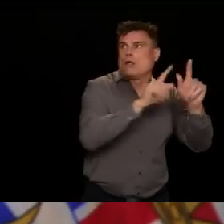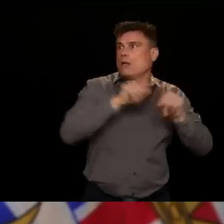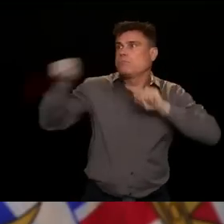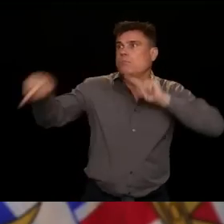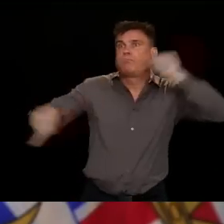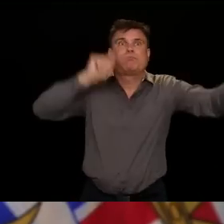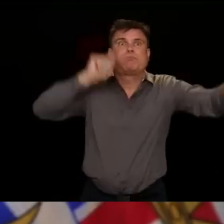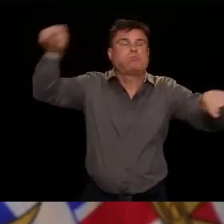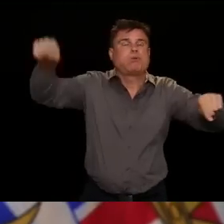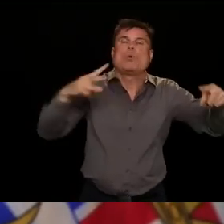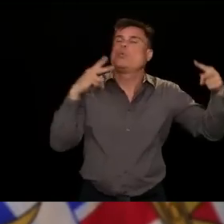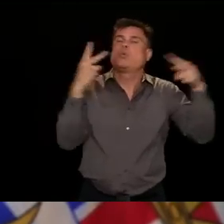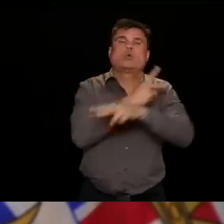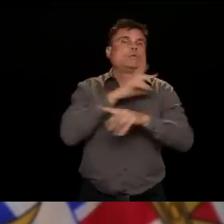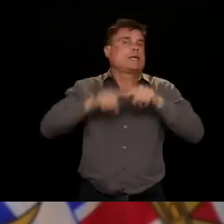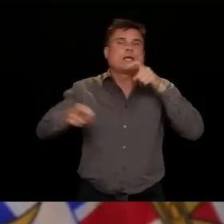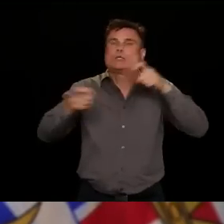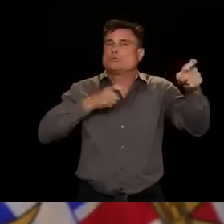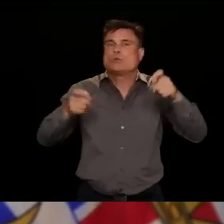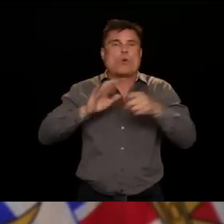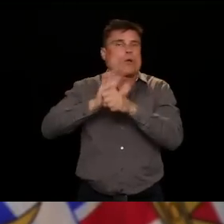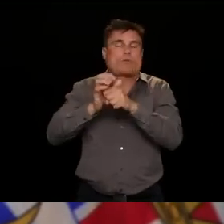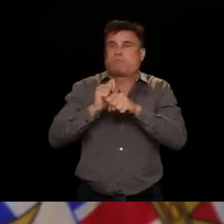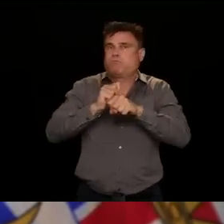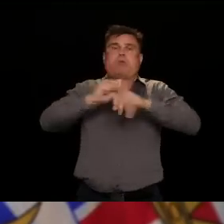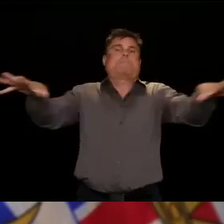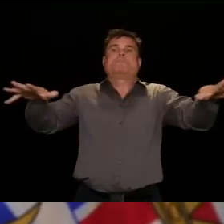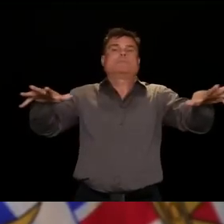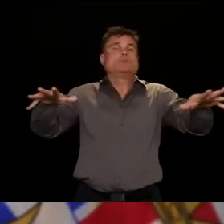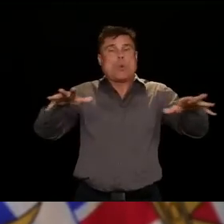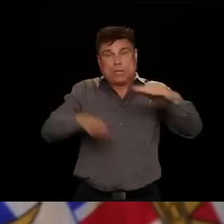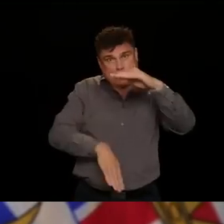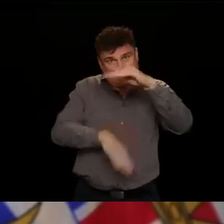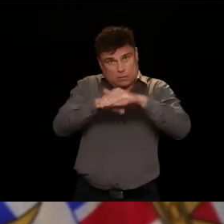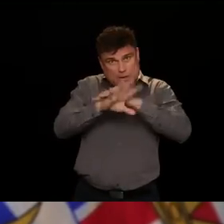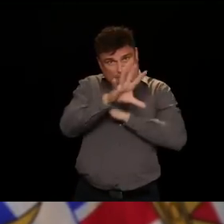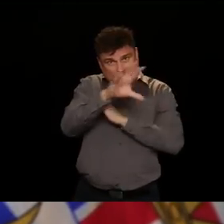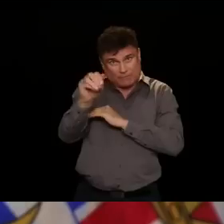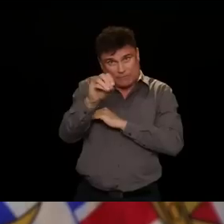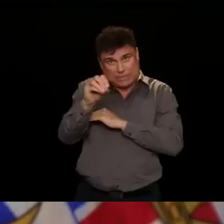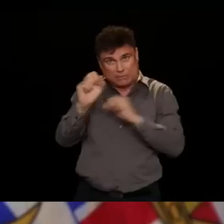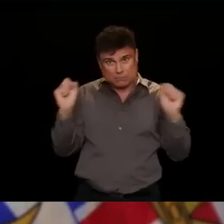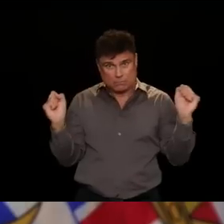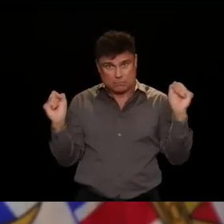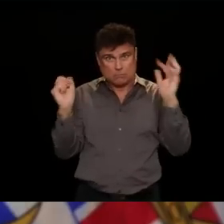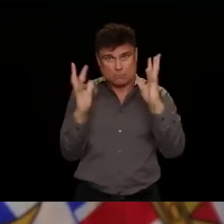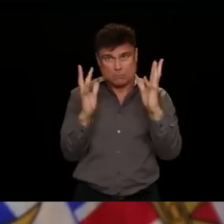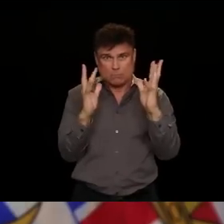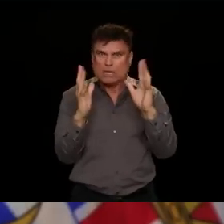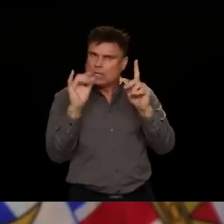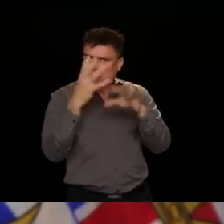but also our ability to find people quickly and to put in the measures we need